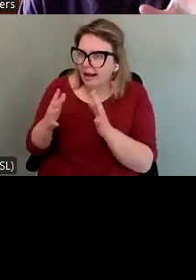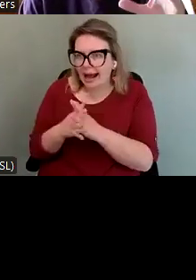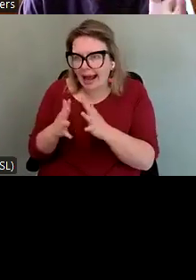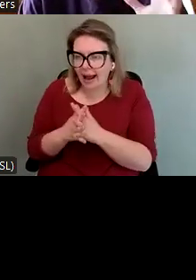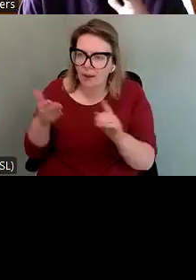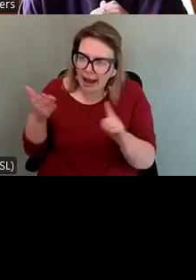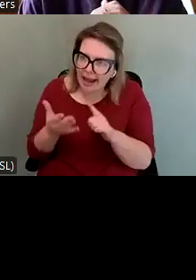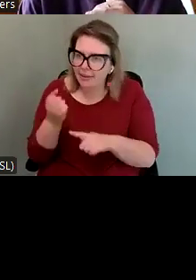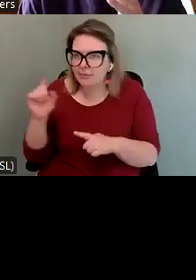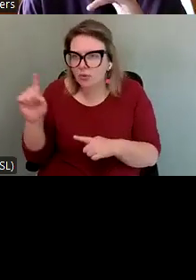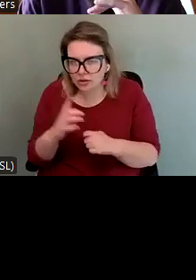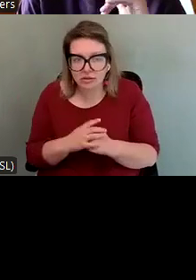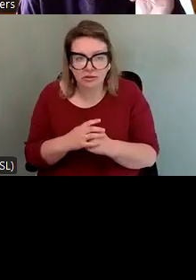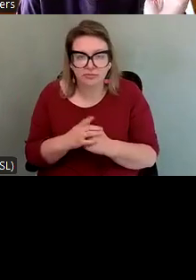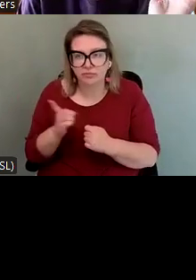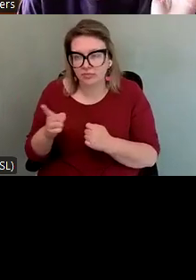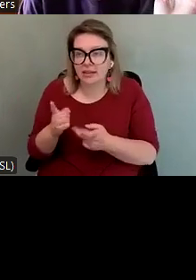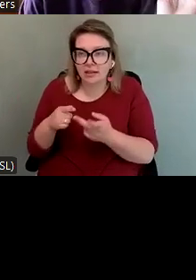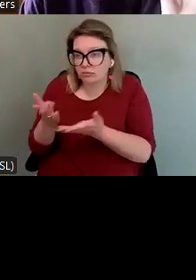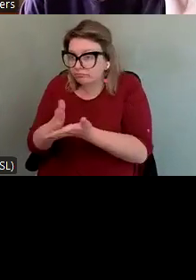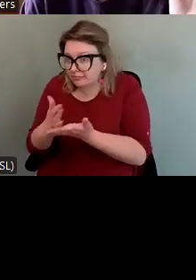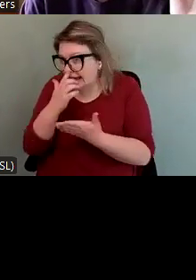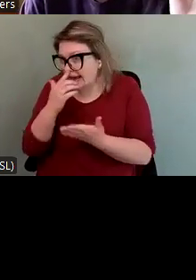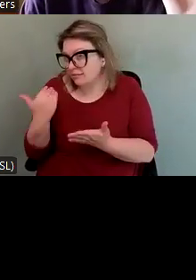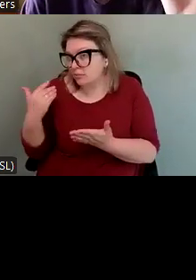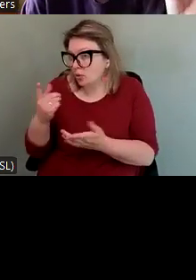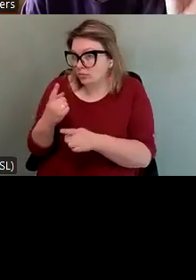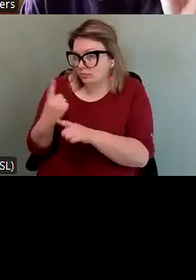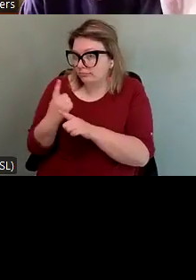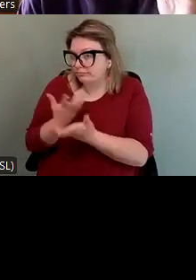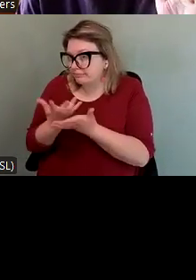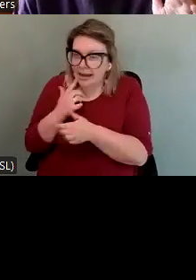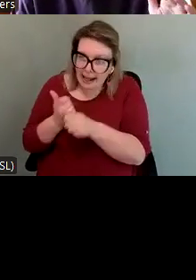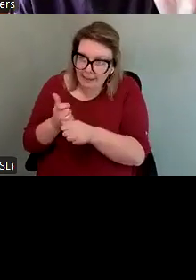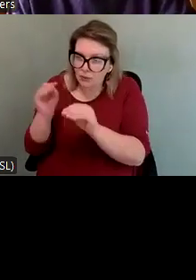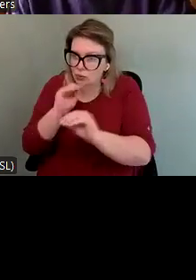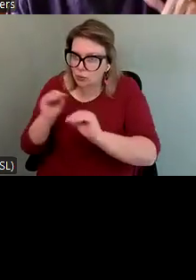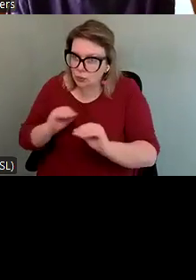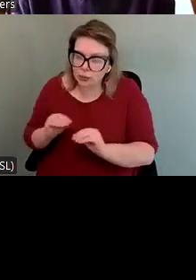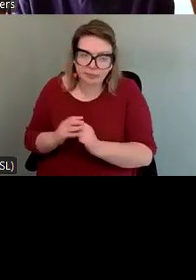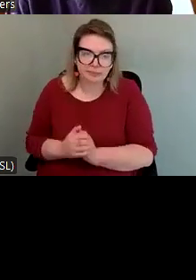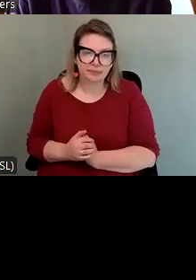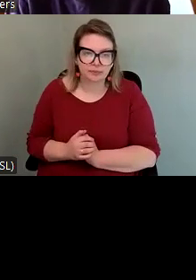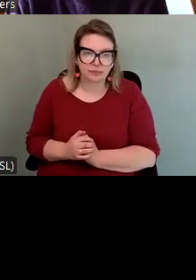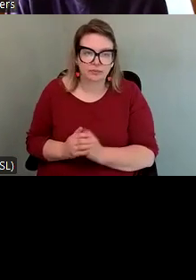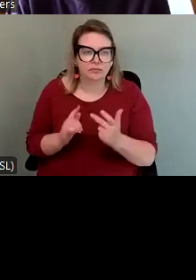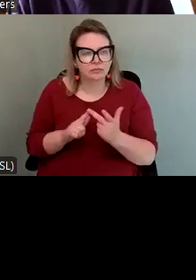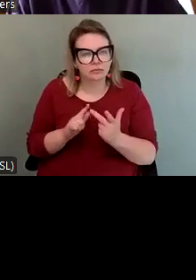If you need any help with that, get in touch with me. Then, finally, it's Section 5 we're going to get to in this,